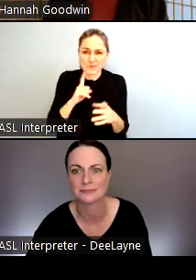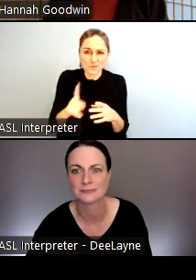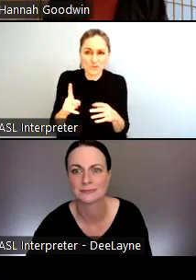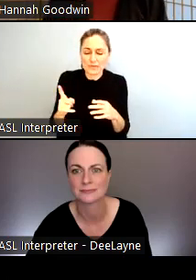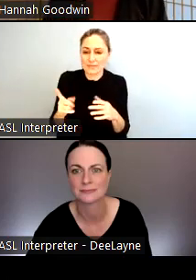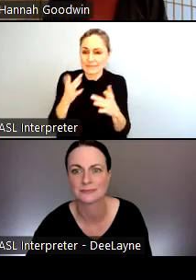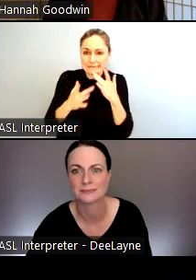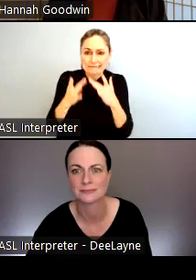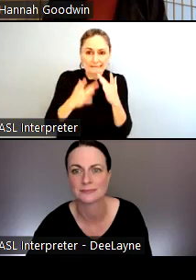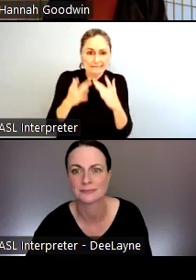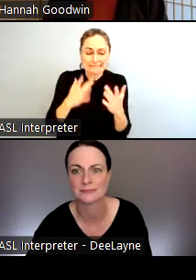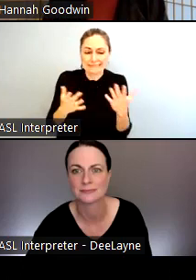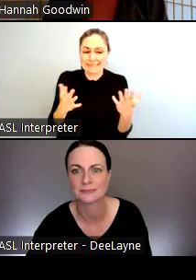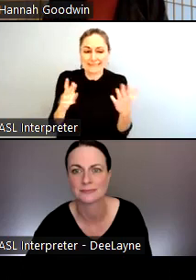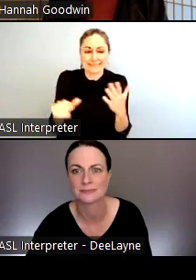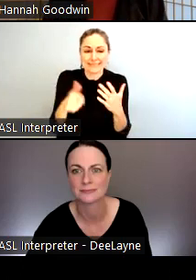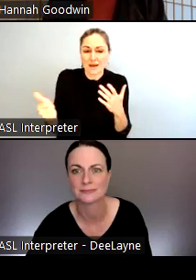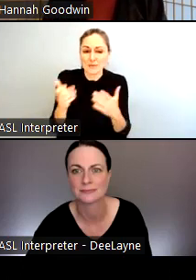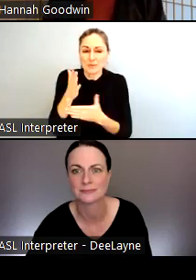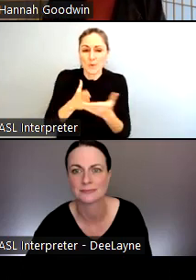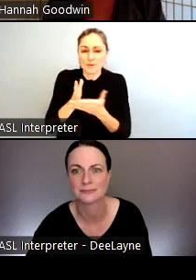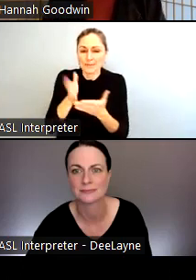some of the other pieces of the presentations.